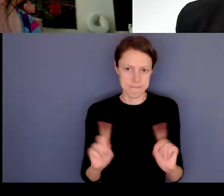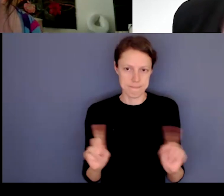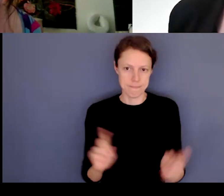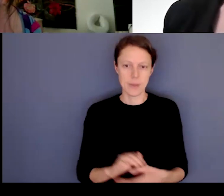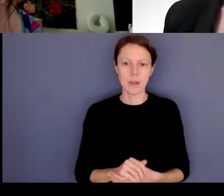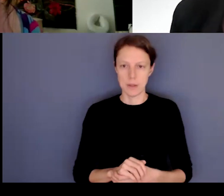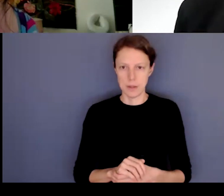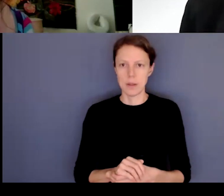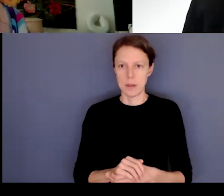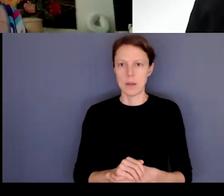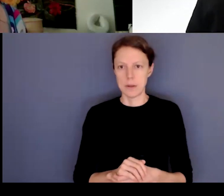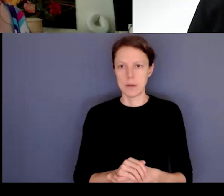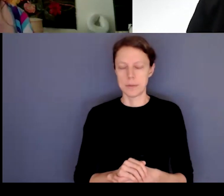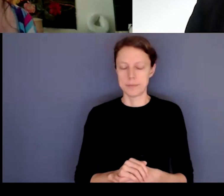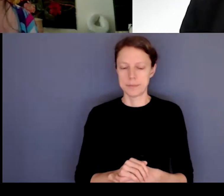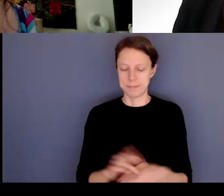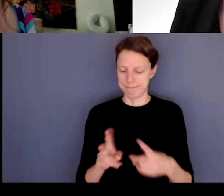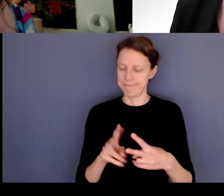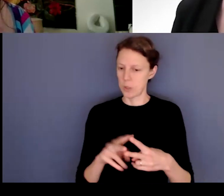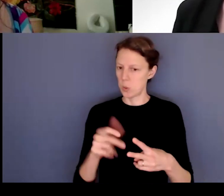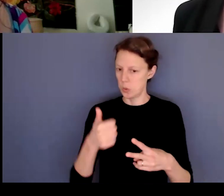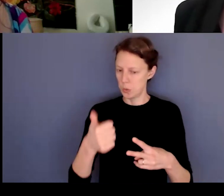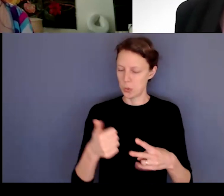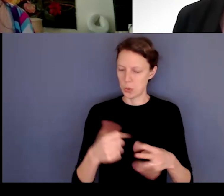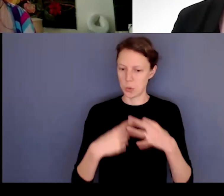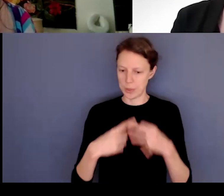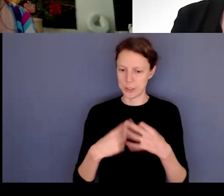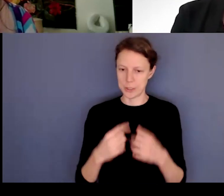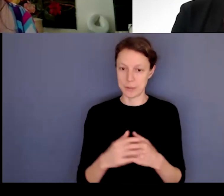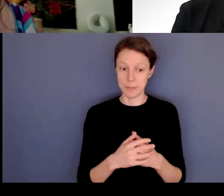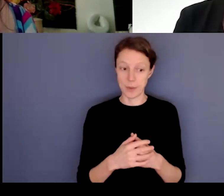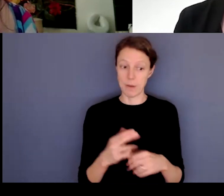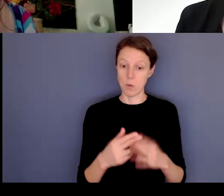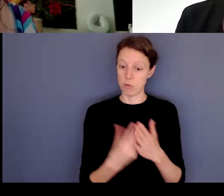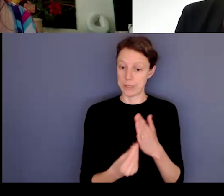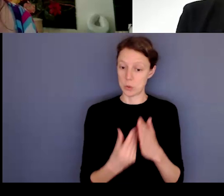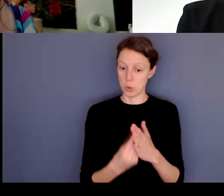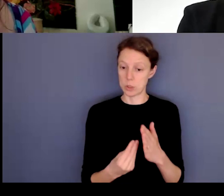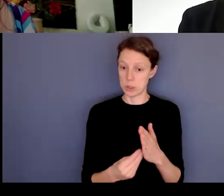Yeah, absolutely. Those are both very good questions. So I'd say resourcing wise, it is to do it properly. It is a good couple of